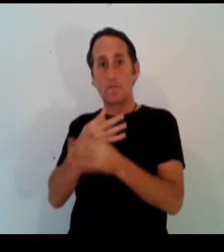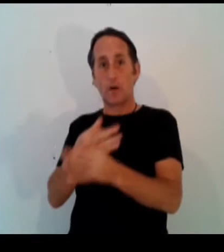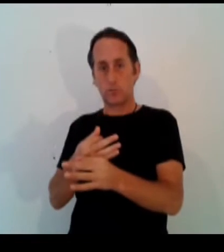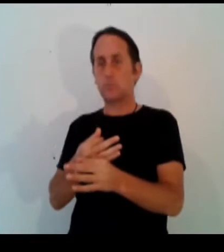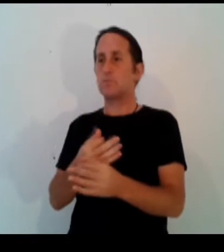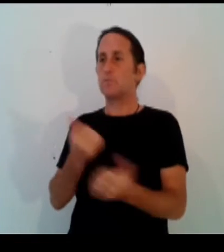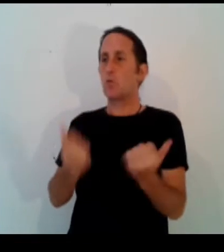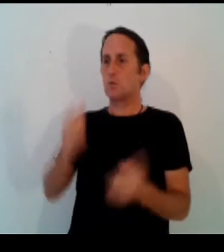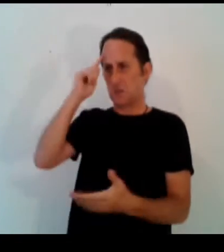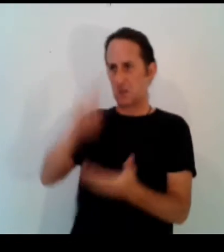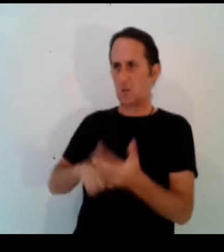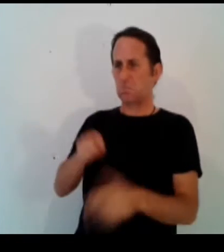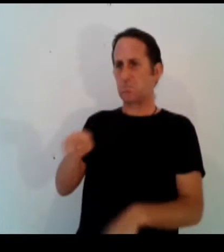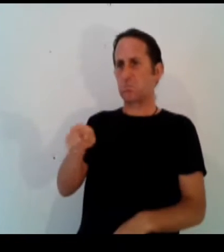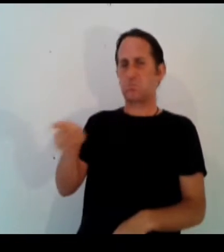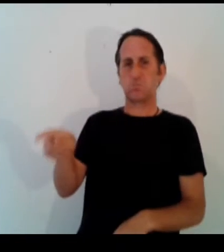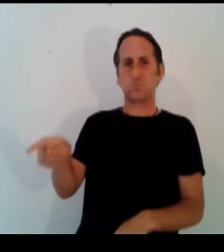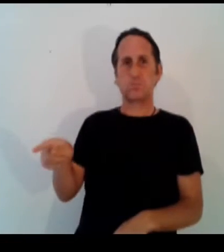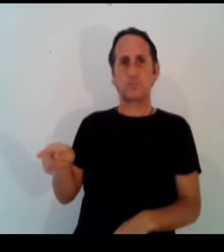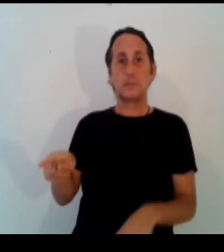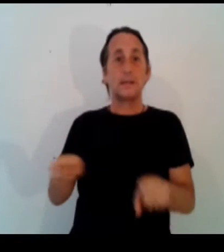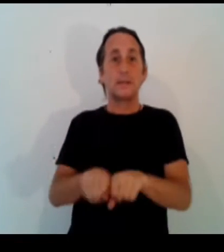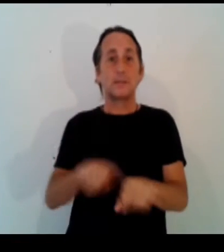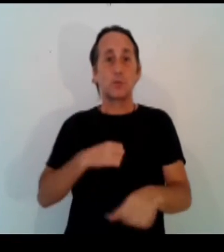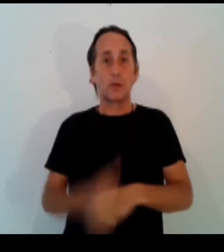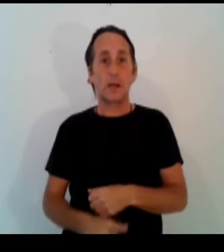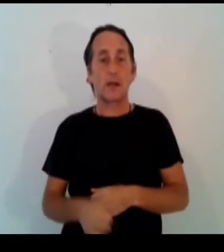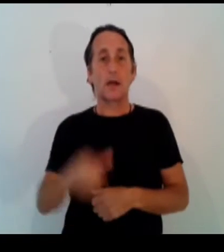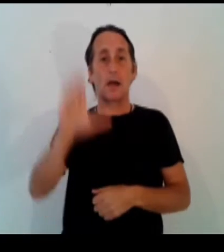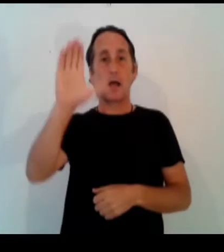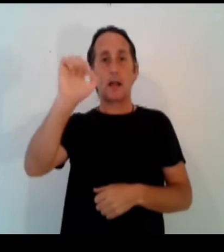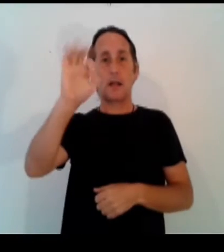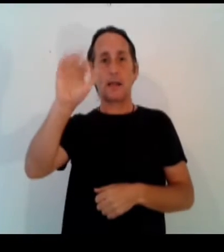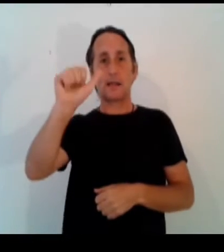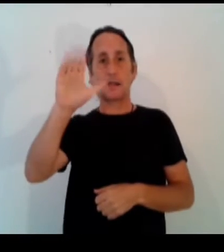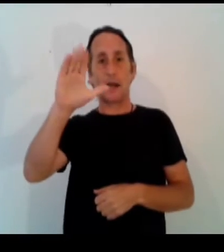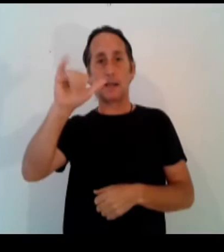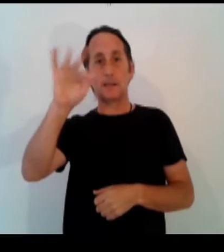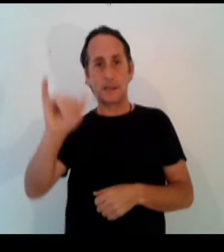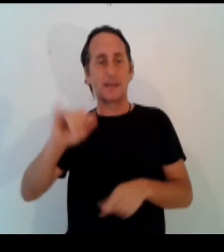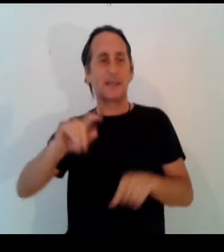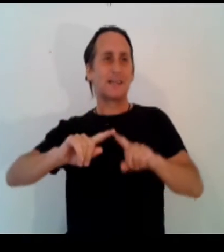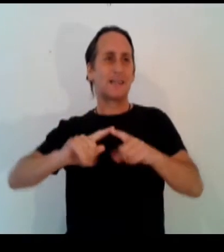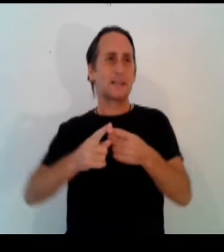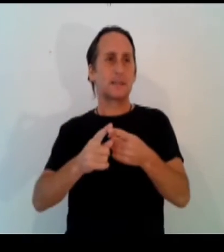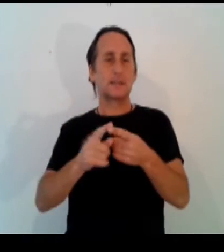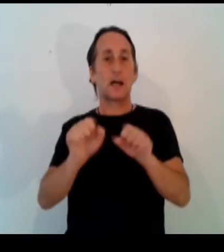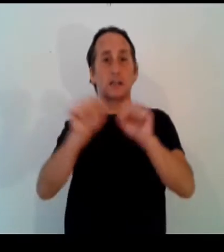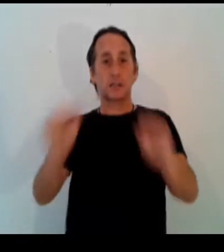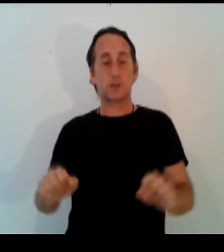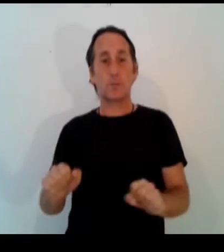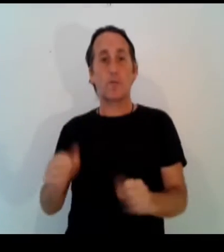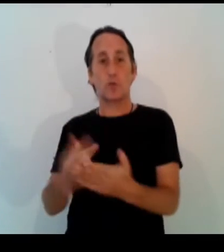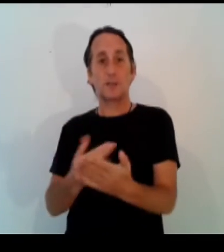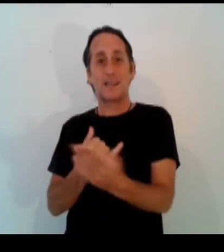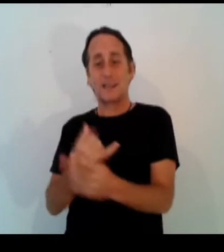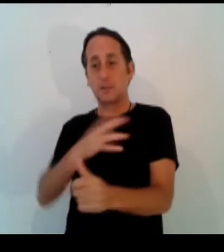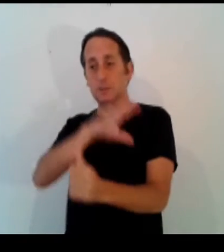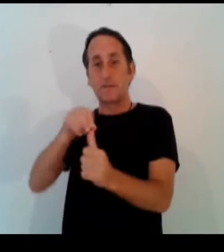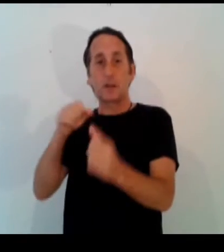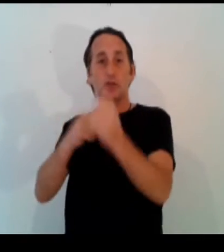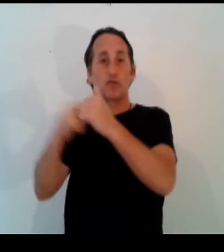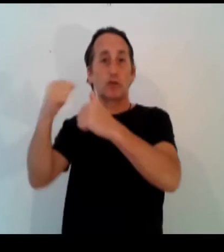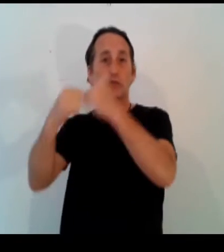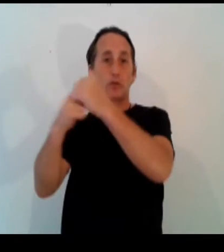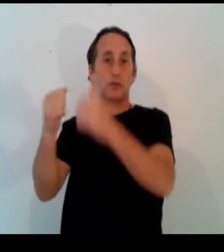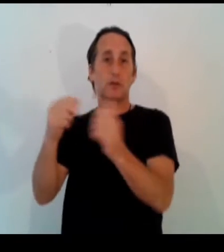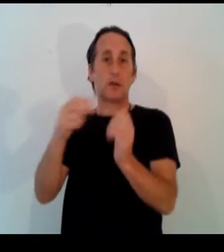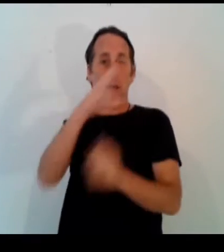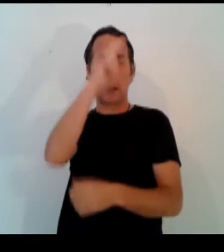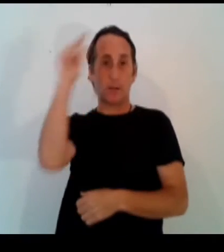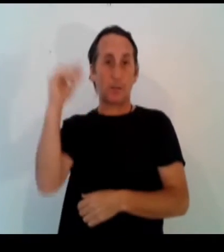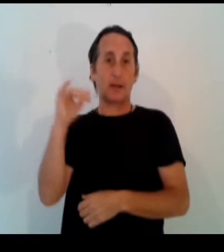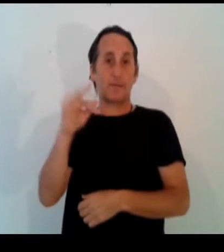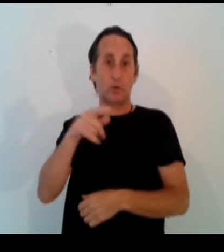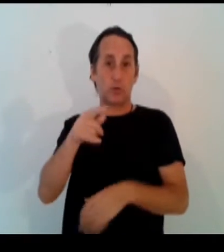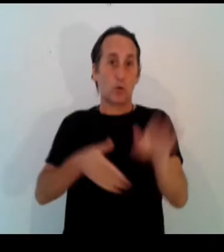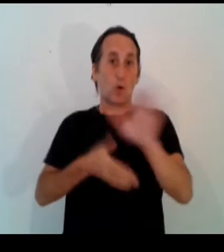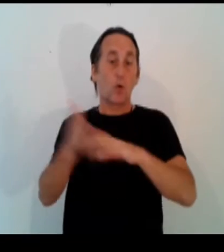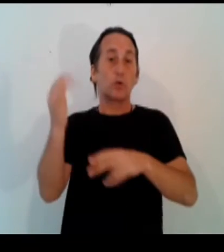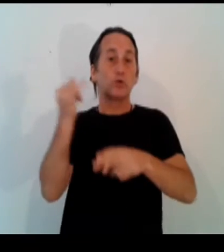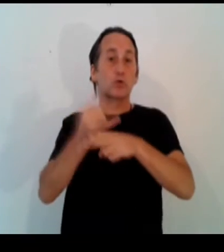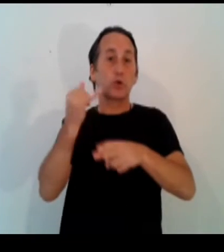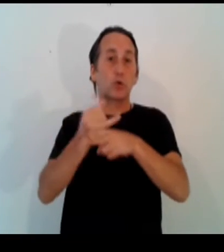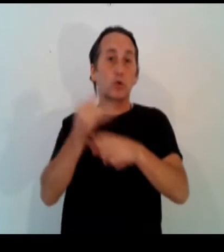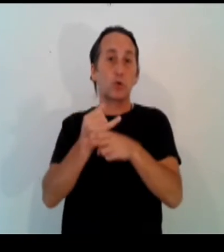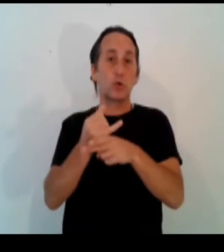legality is a set of rules within a specific structure, and you follow those rules for example if you are in school